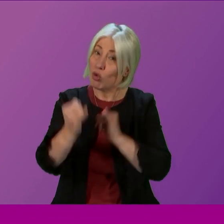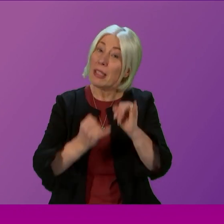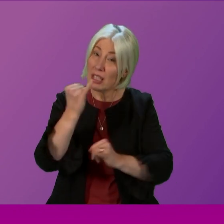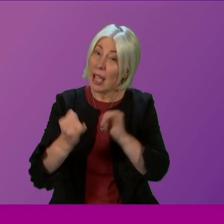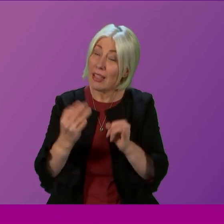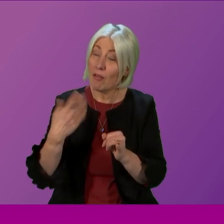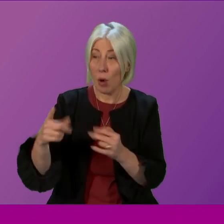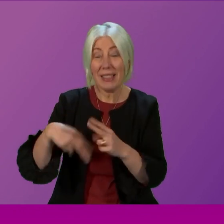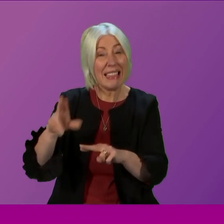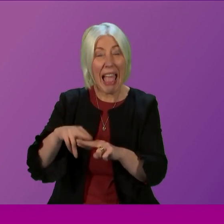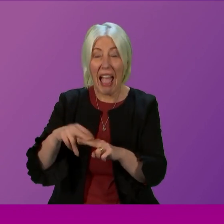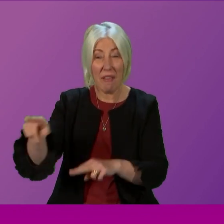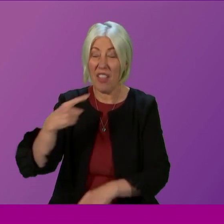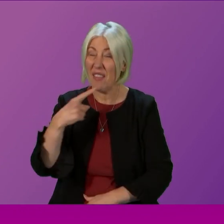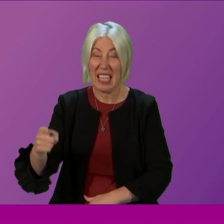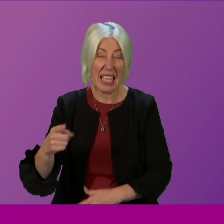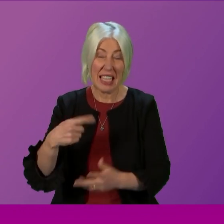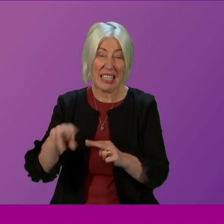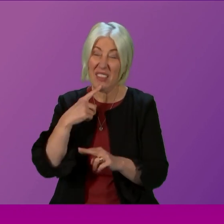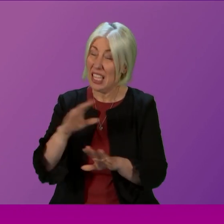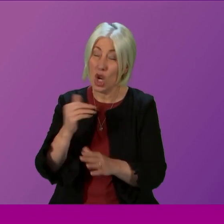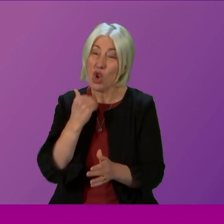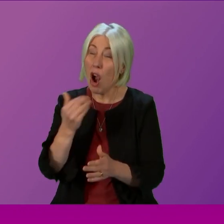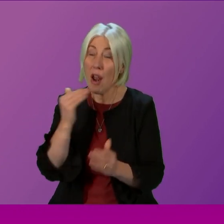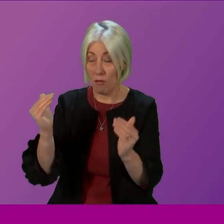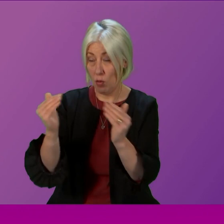staff as being nowhere near enough to meet the demands of the crisis that we face.